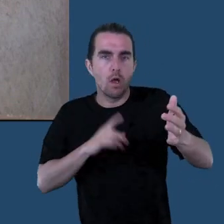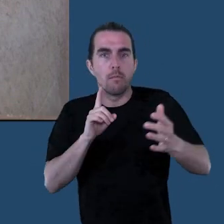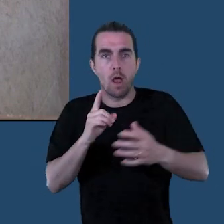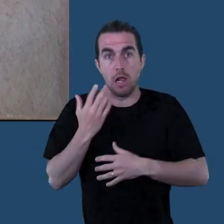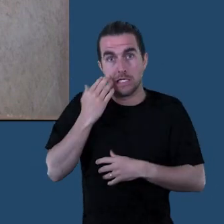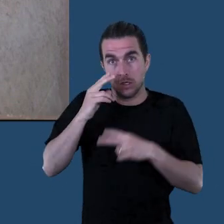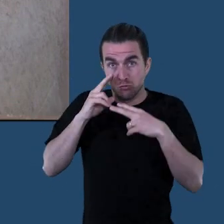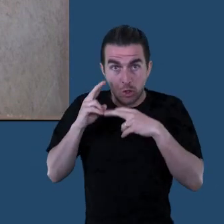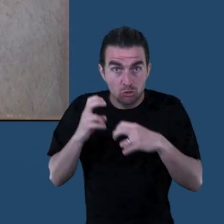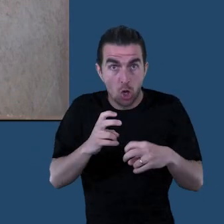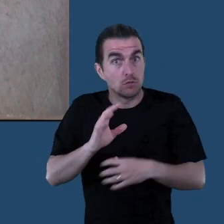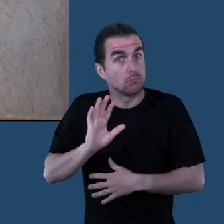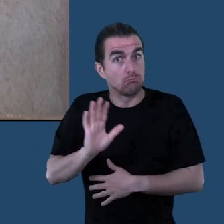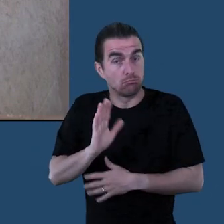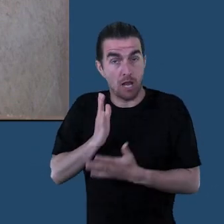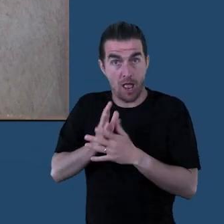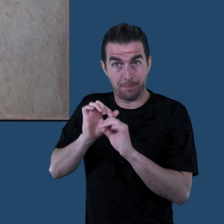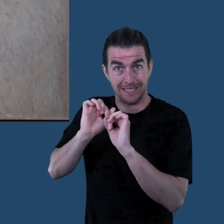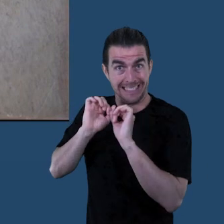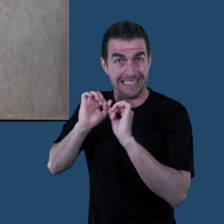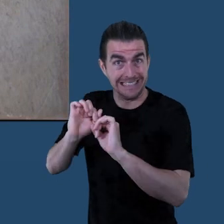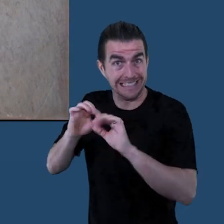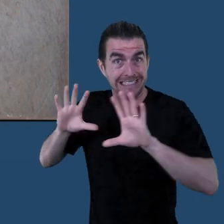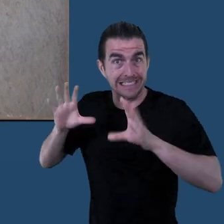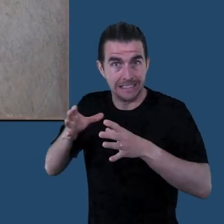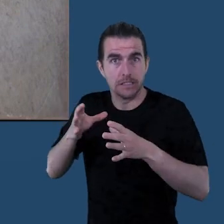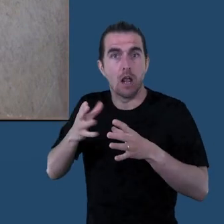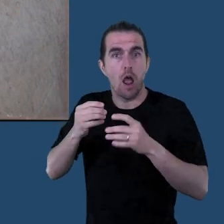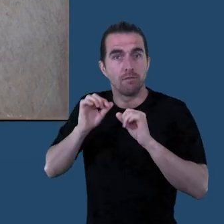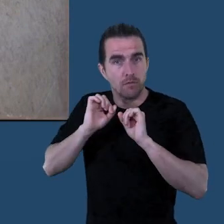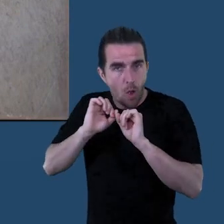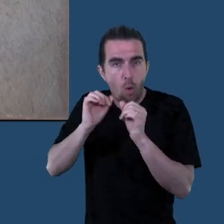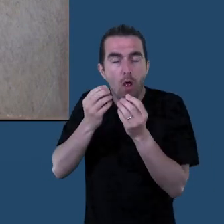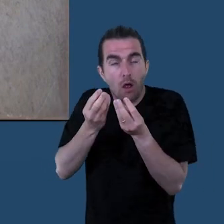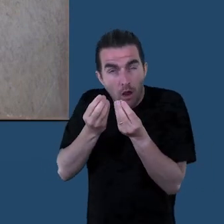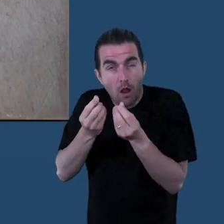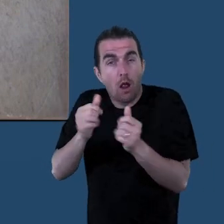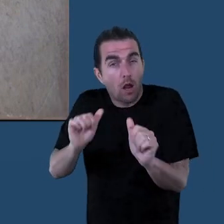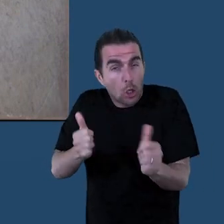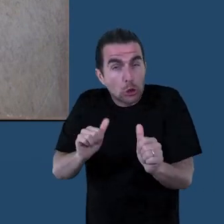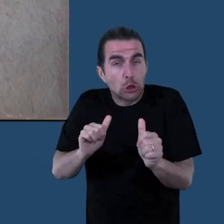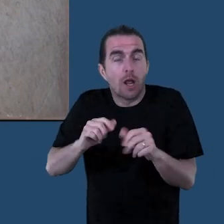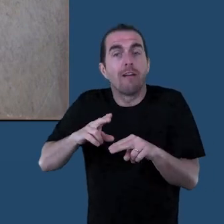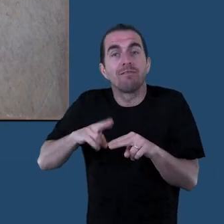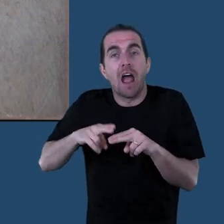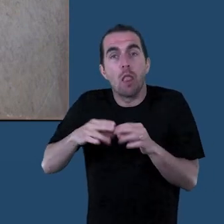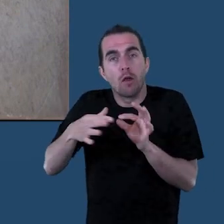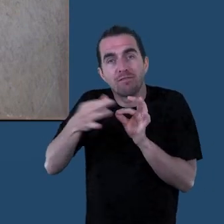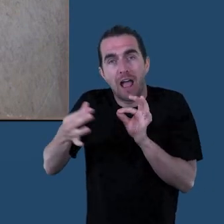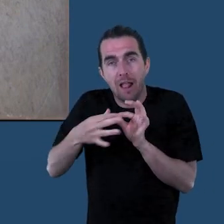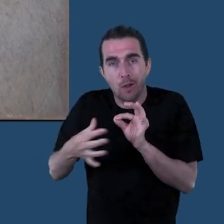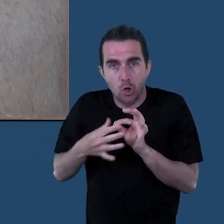But recently, recent research has shown that pterosaurs may have had some form of feathers.